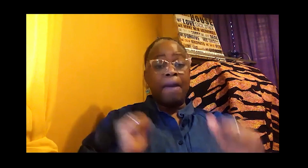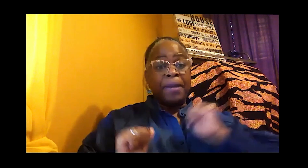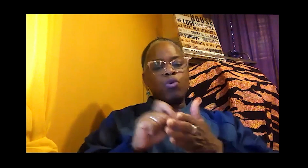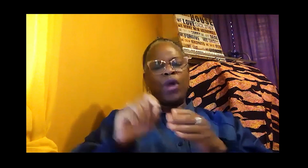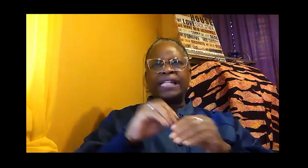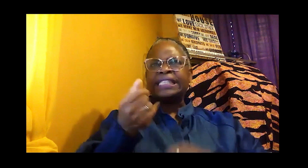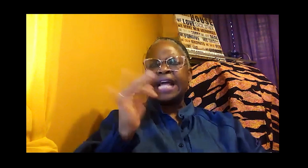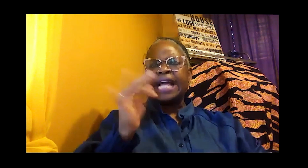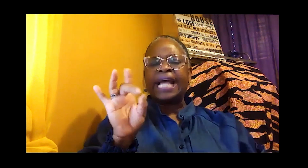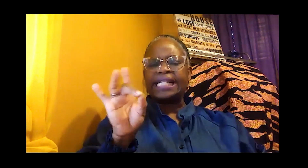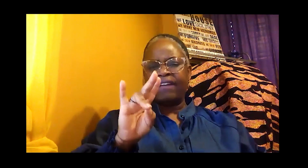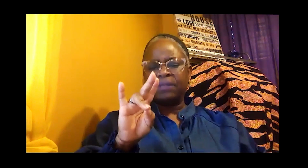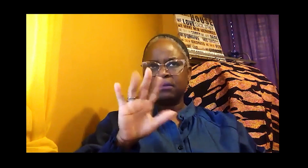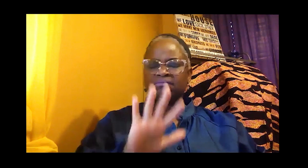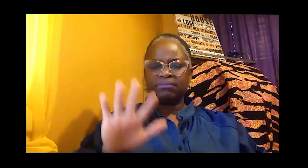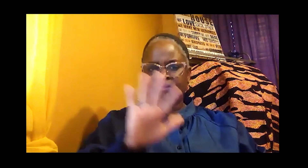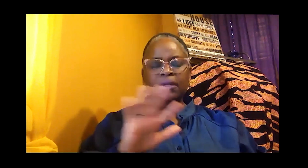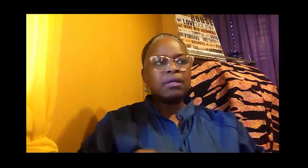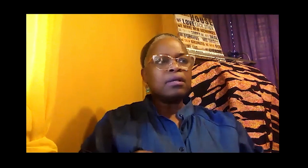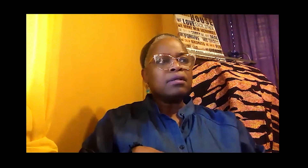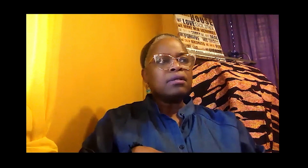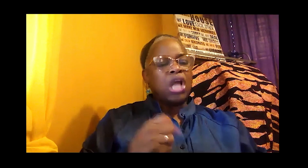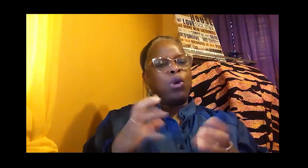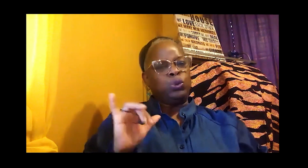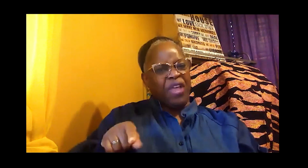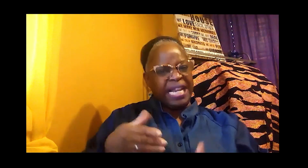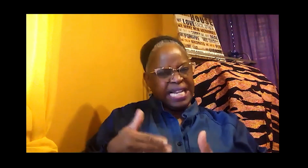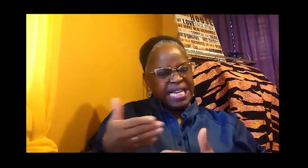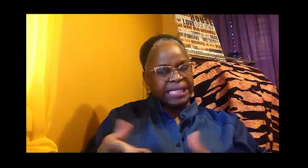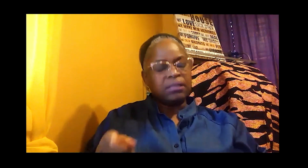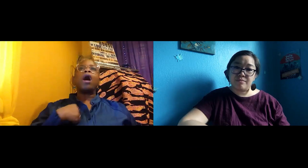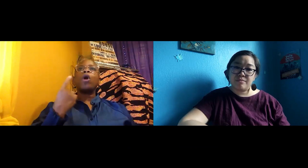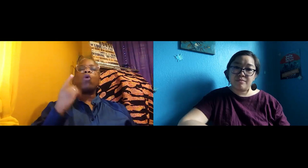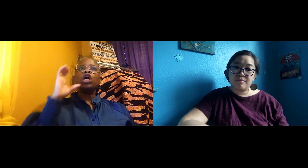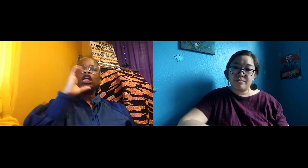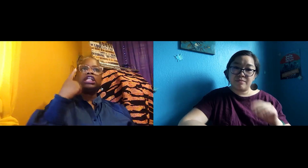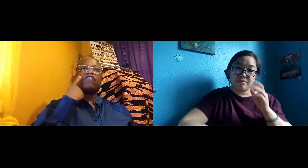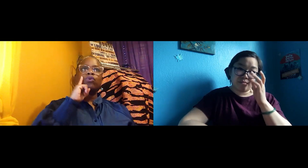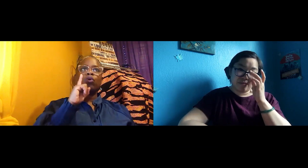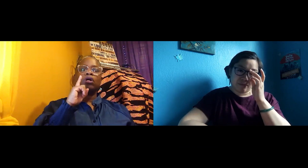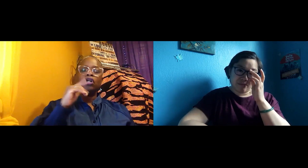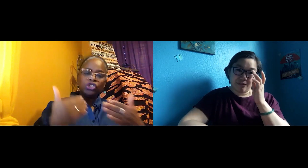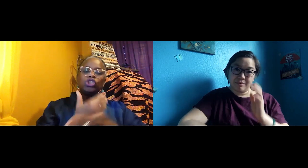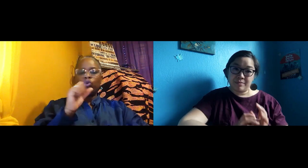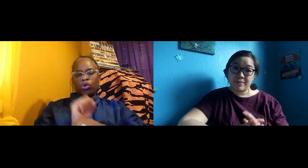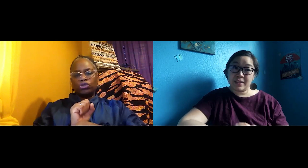This play was written in 1987. I want to do that next. I am also looking for new